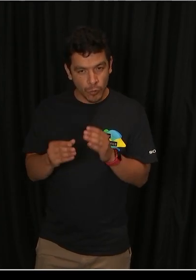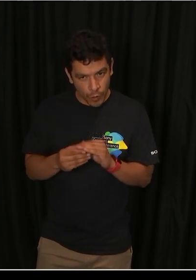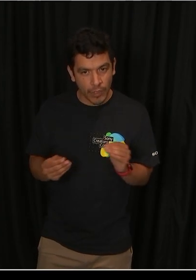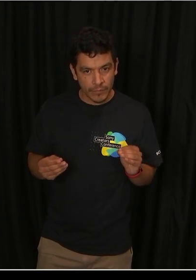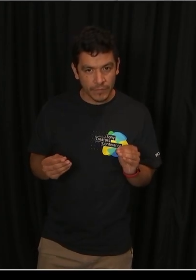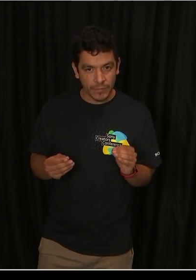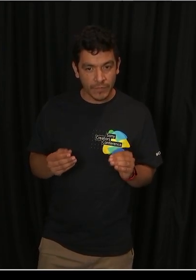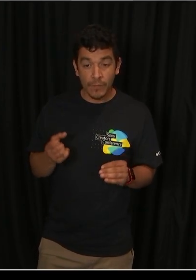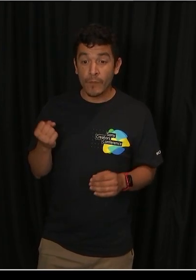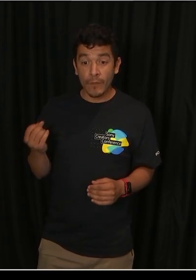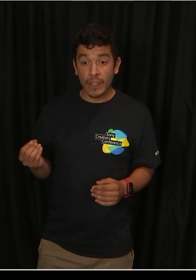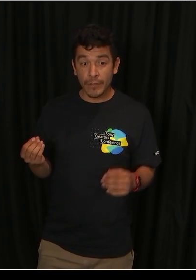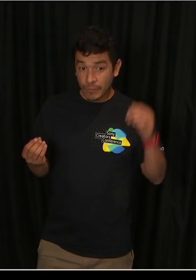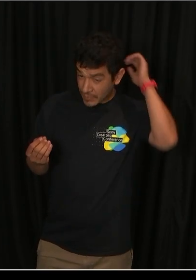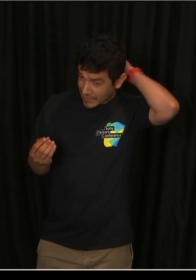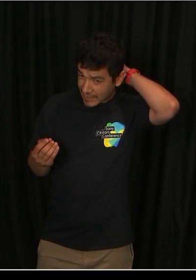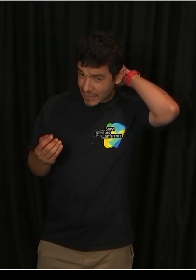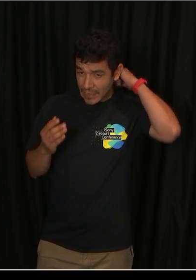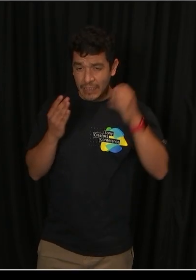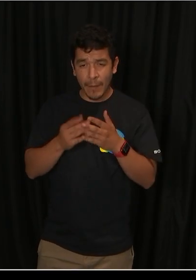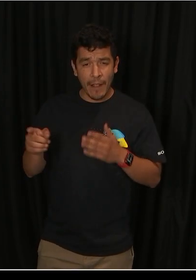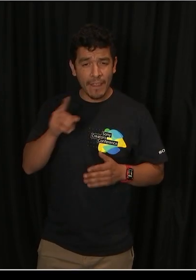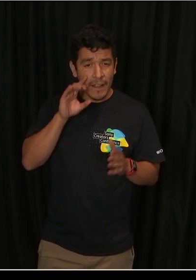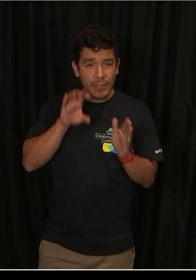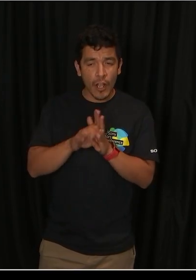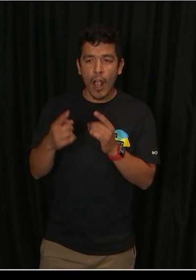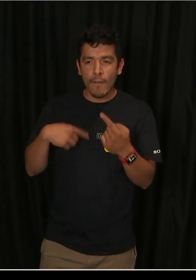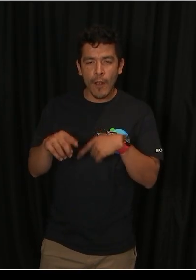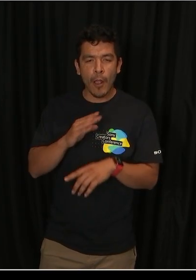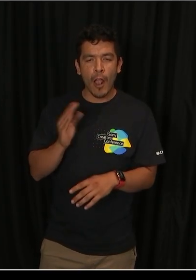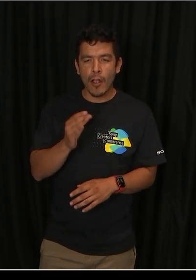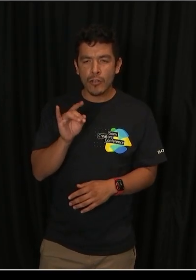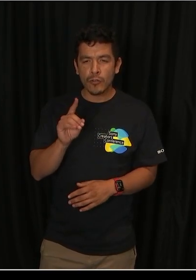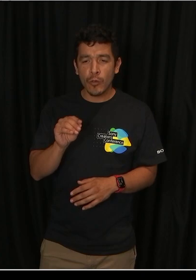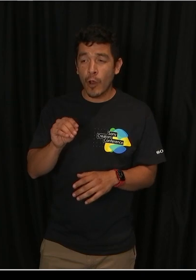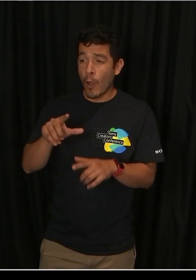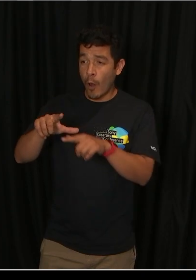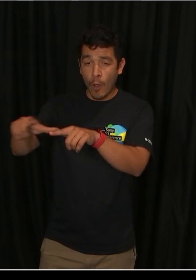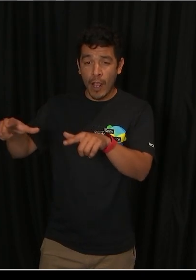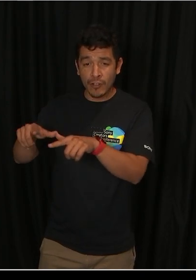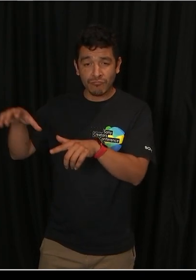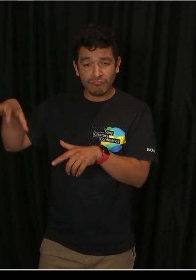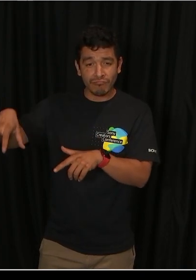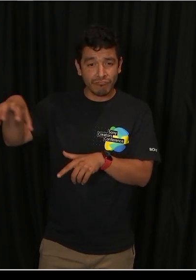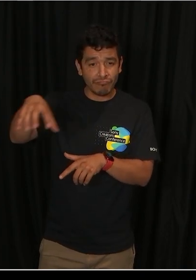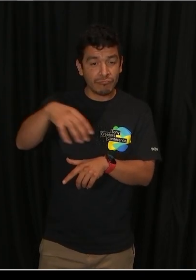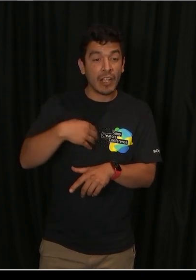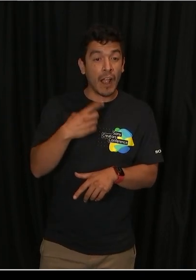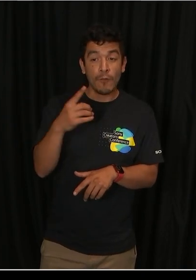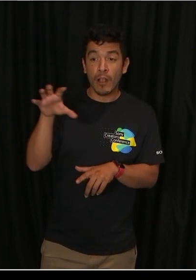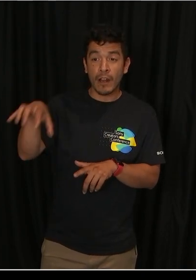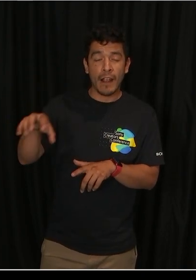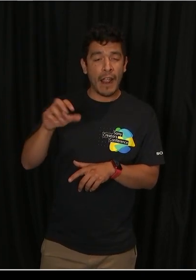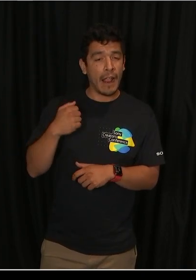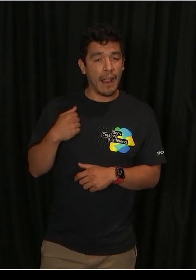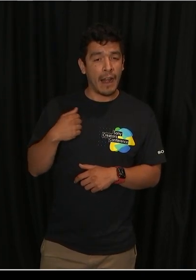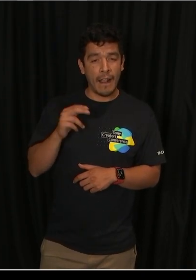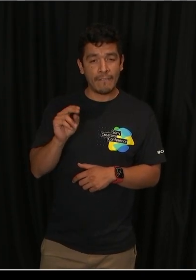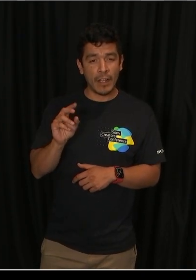And so some of these images obviously come from our various studio locations. So we have a studio in Vancouver, we have a studio in Los Angeles, and now